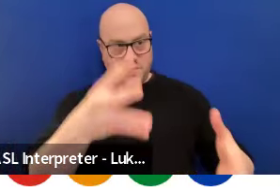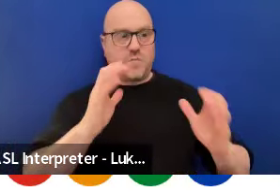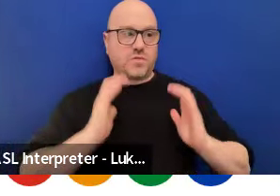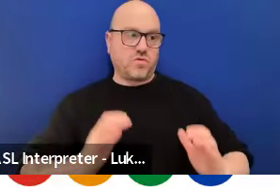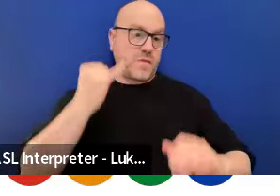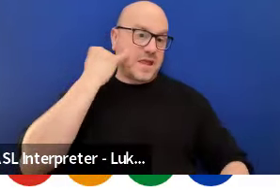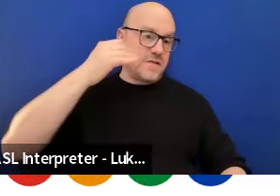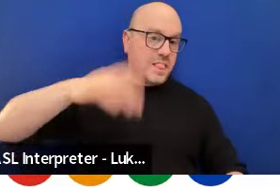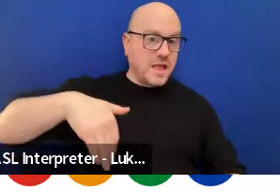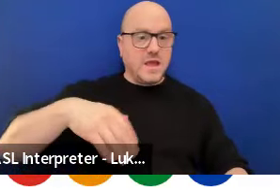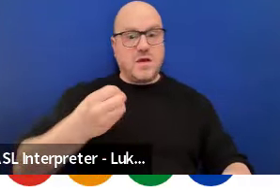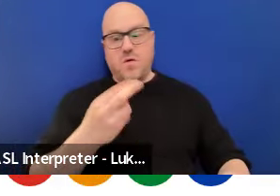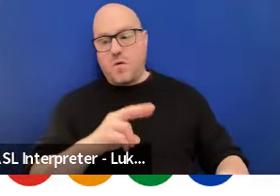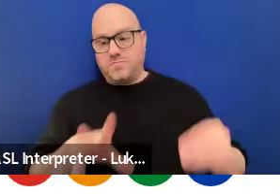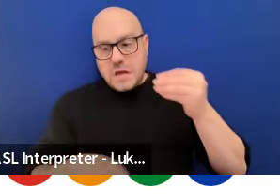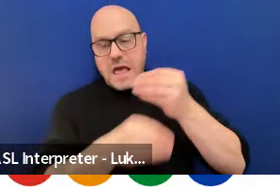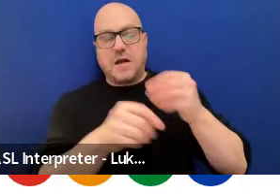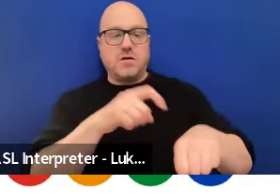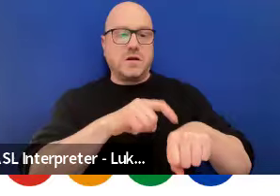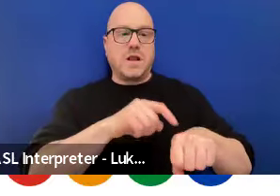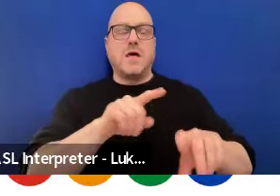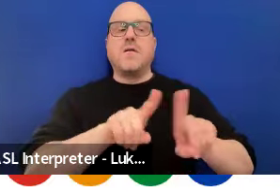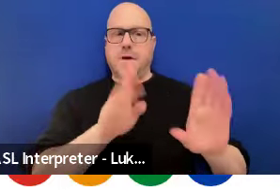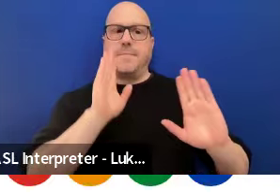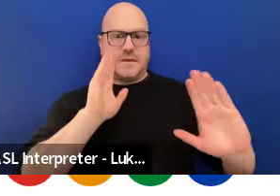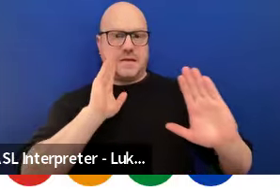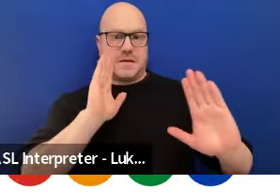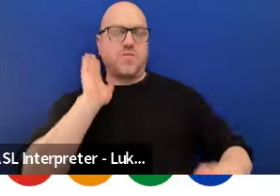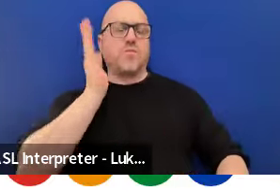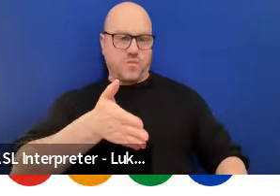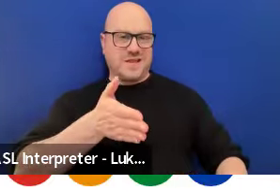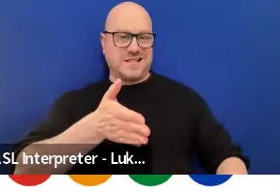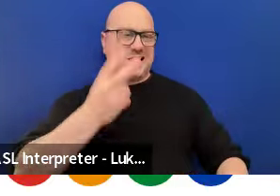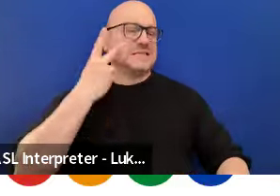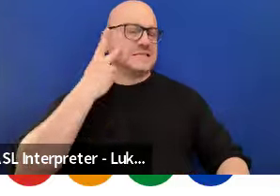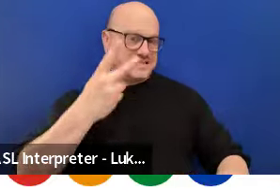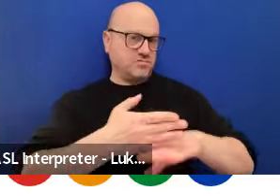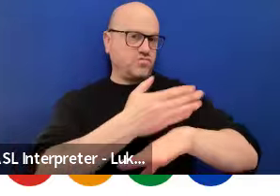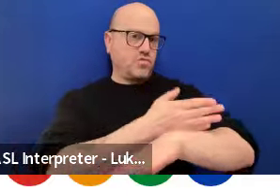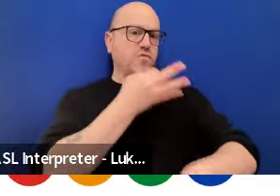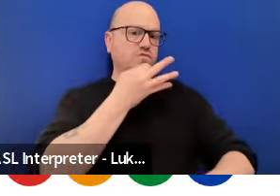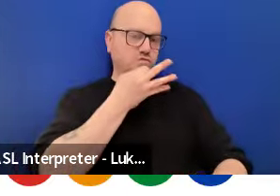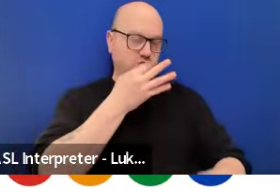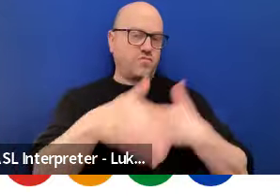LIKE THAT. SO, STAY TUNED AND HOPEFULLY